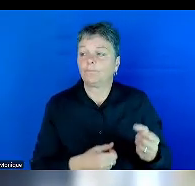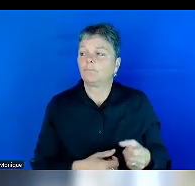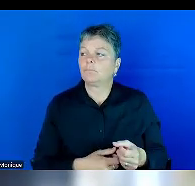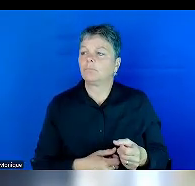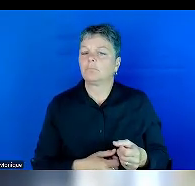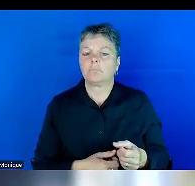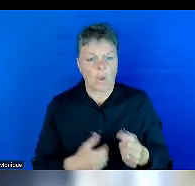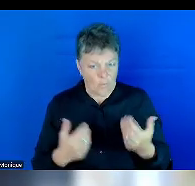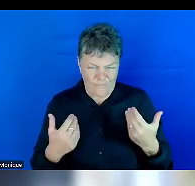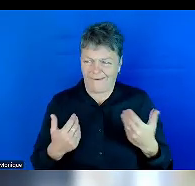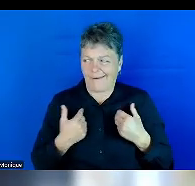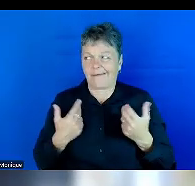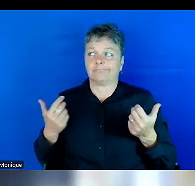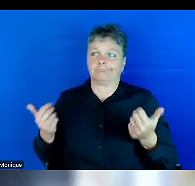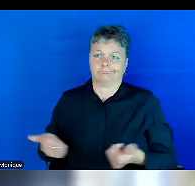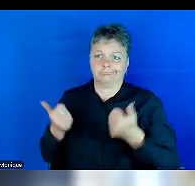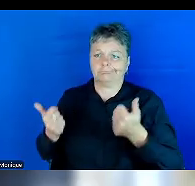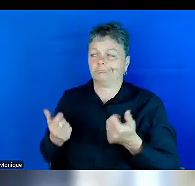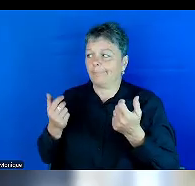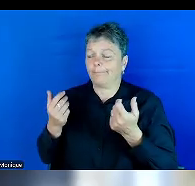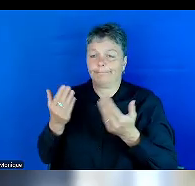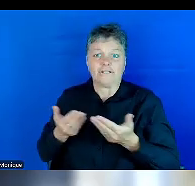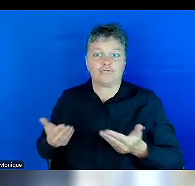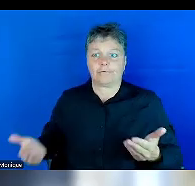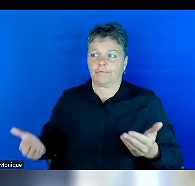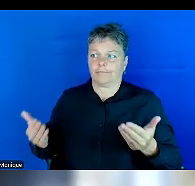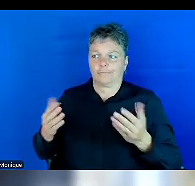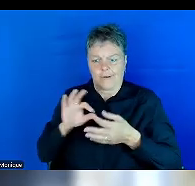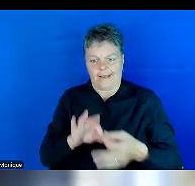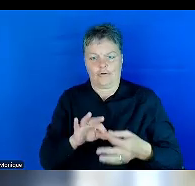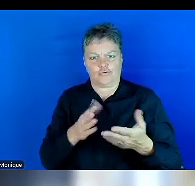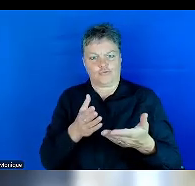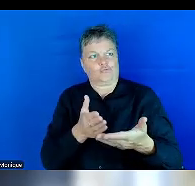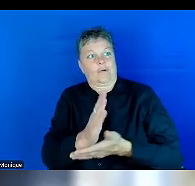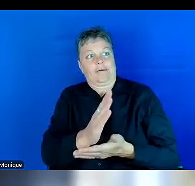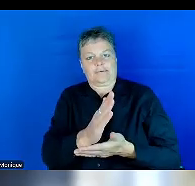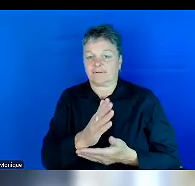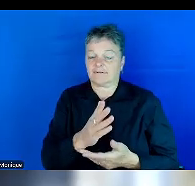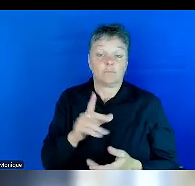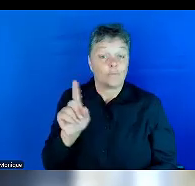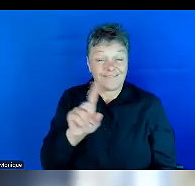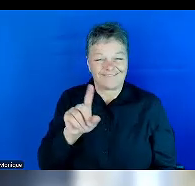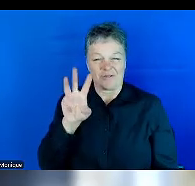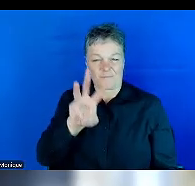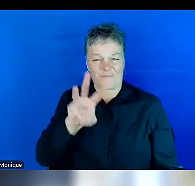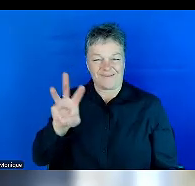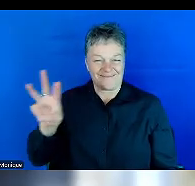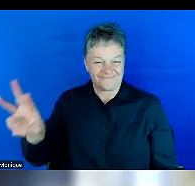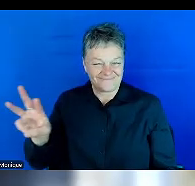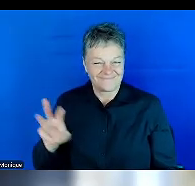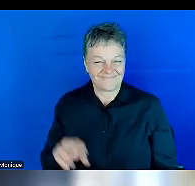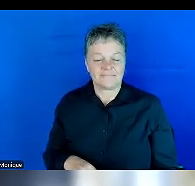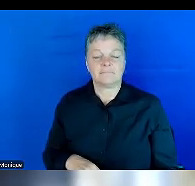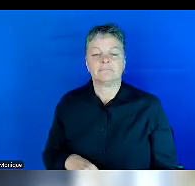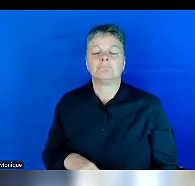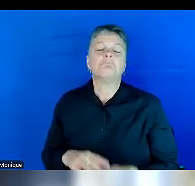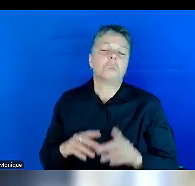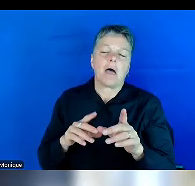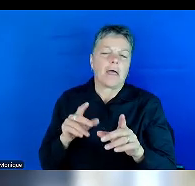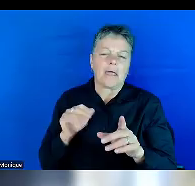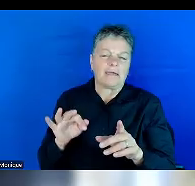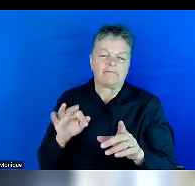materials published on our website um and as well available in other formats uh if you request them